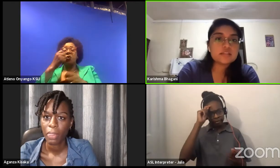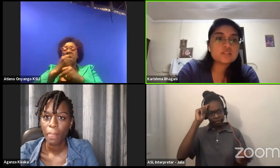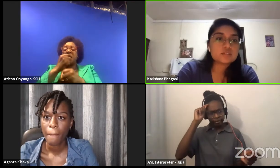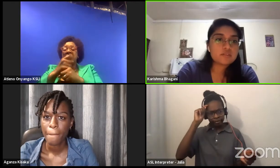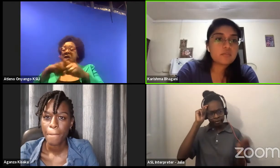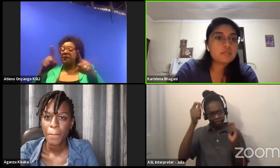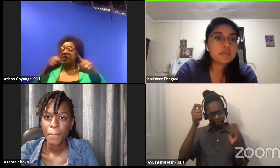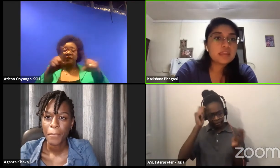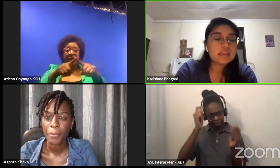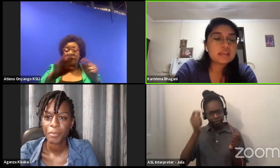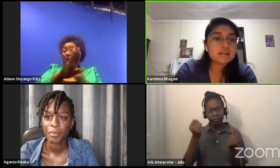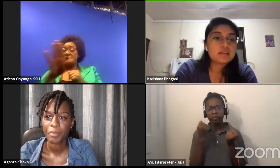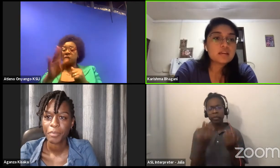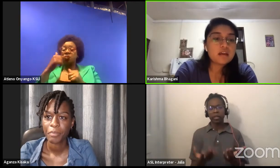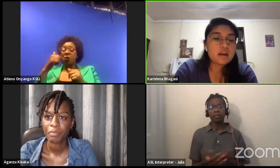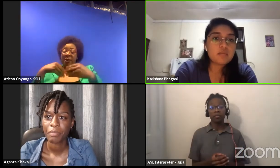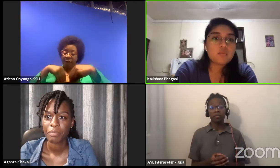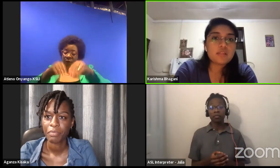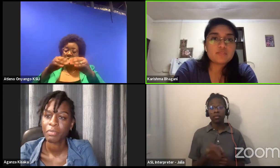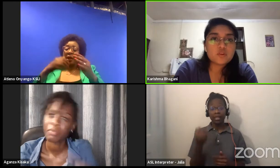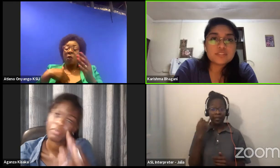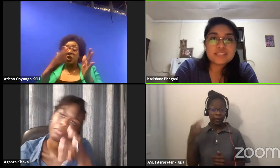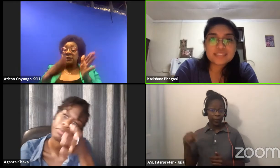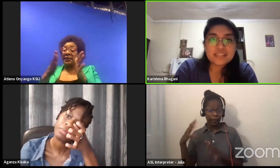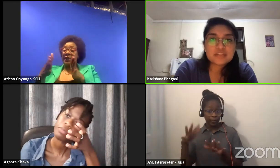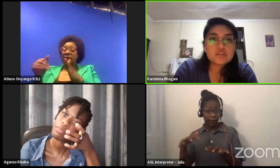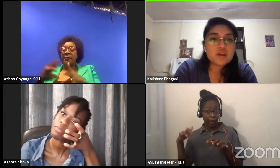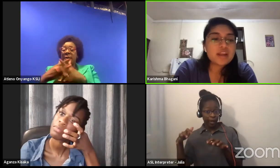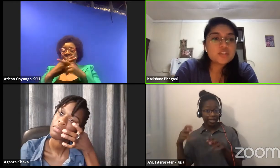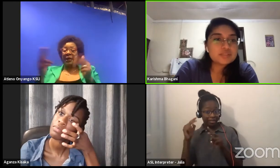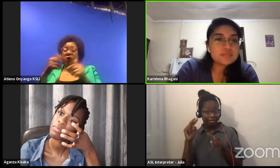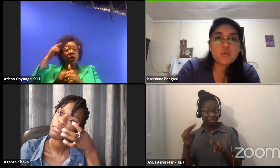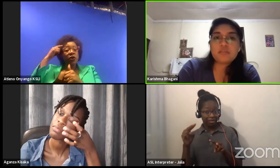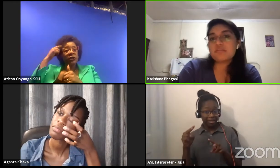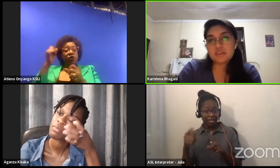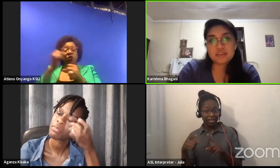that have been following our series from the beginning will have noticed that you can't just be one thing